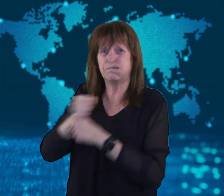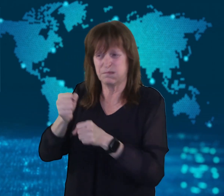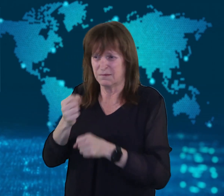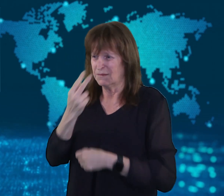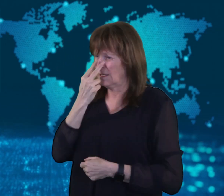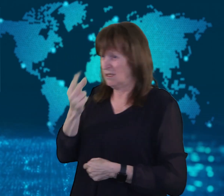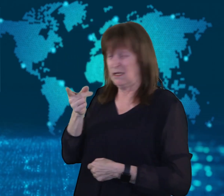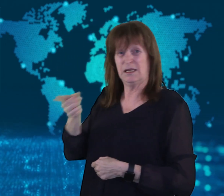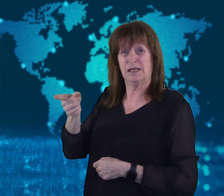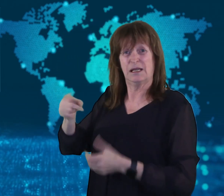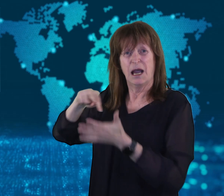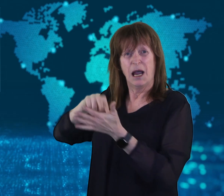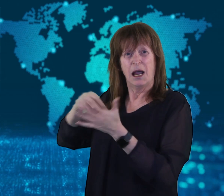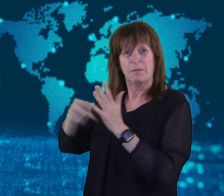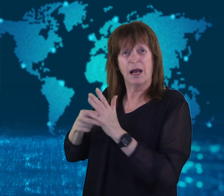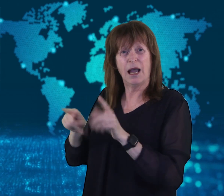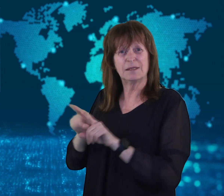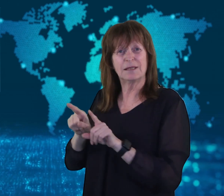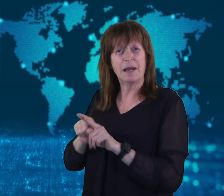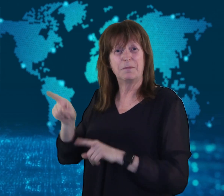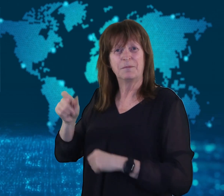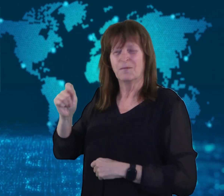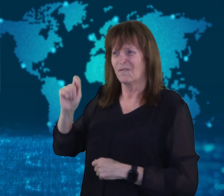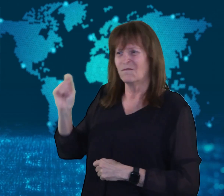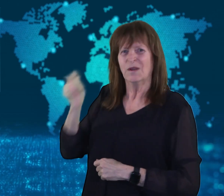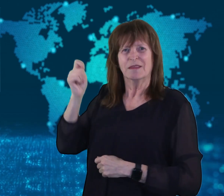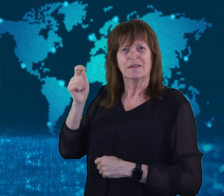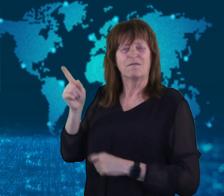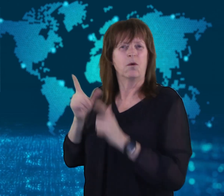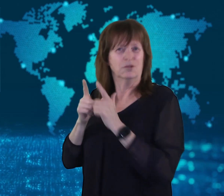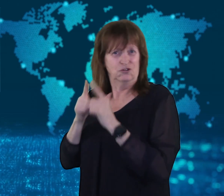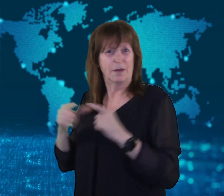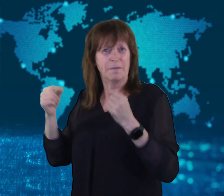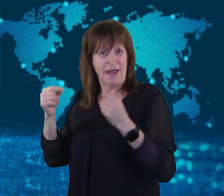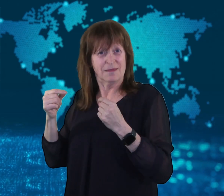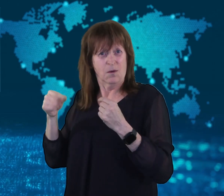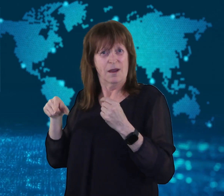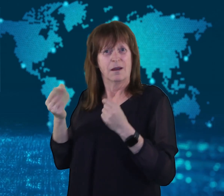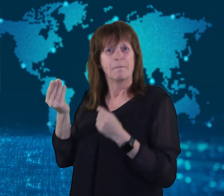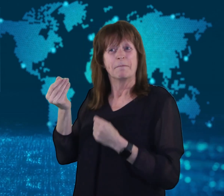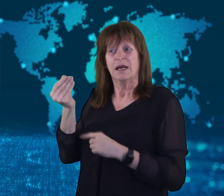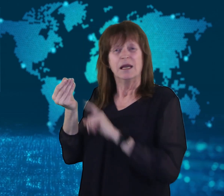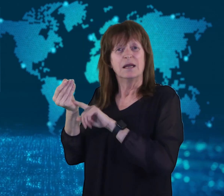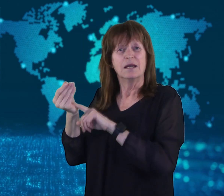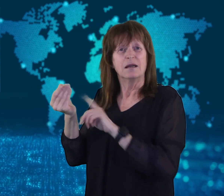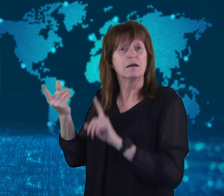a dozen demonstrators as he made the announcement.